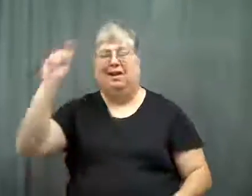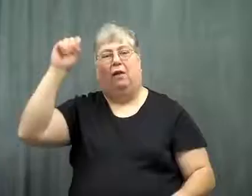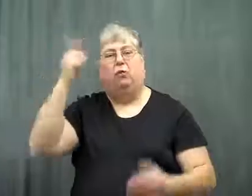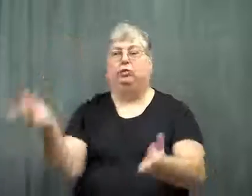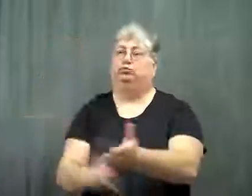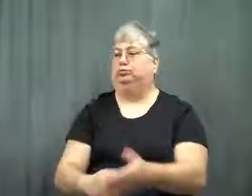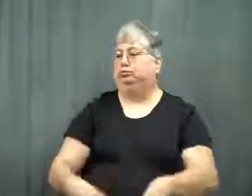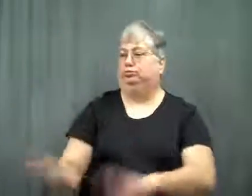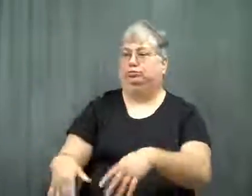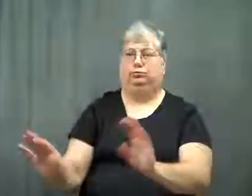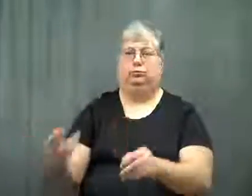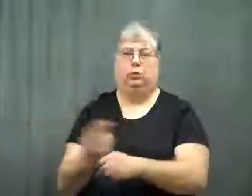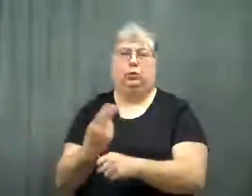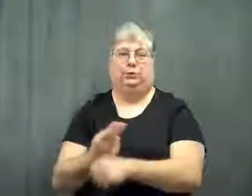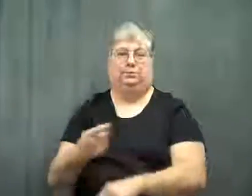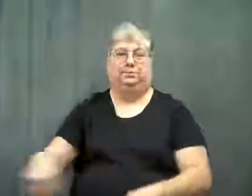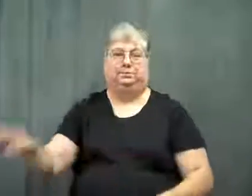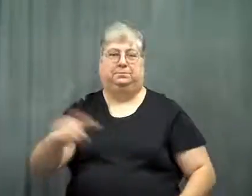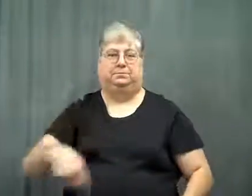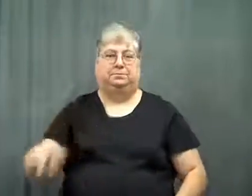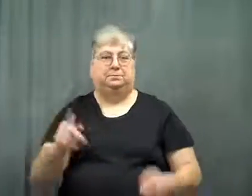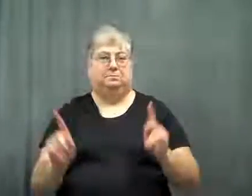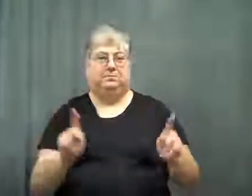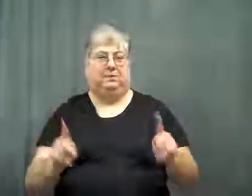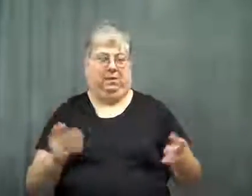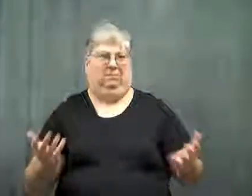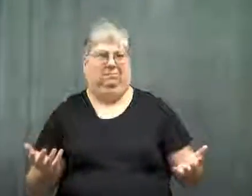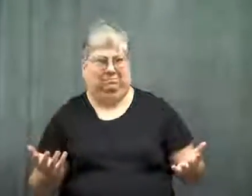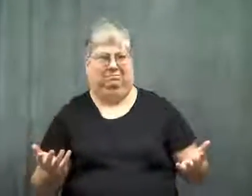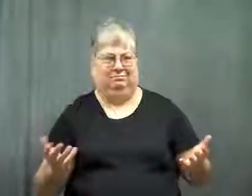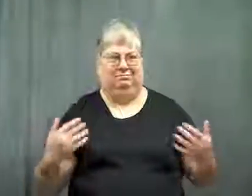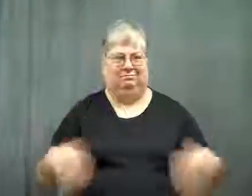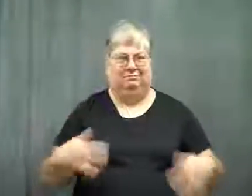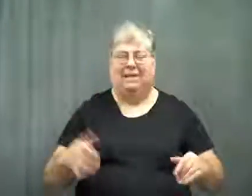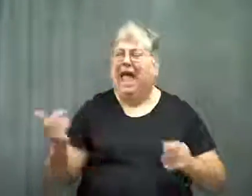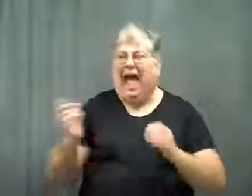The government signed off and allowed them to be used. That's something else!